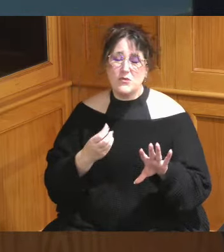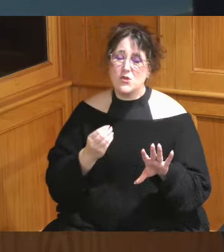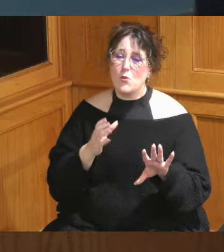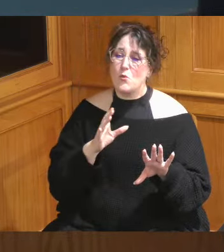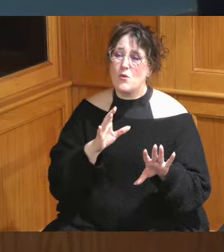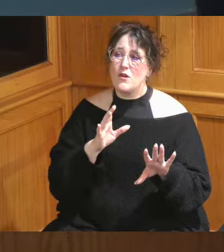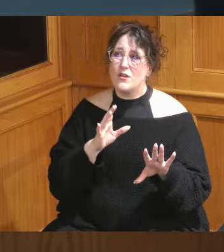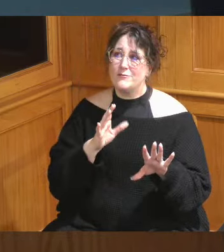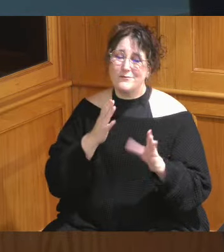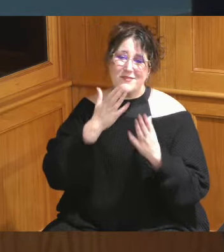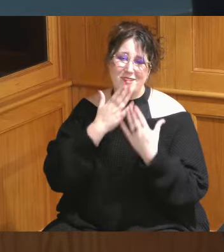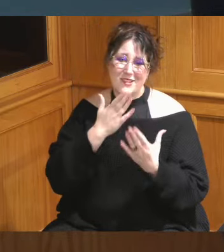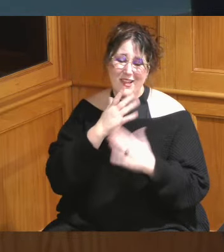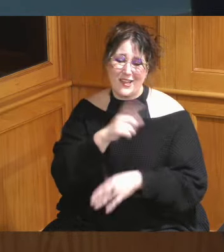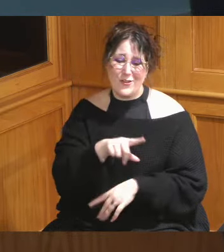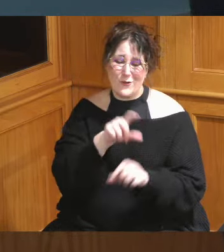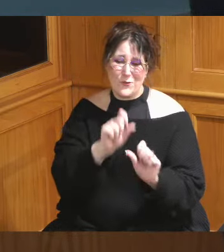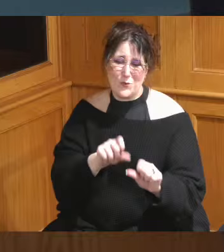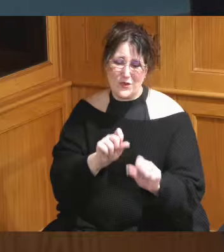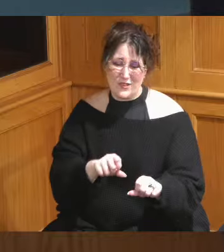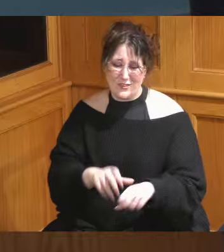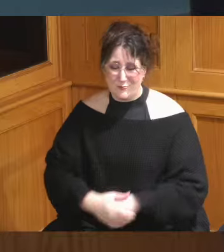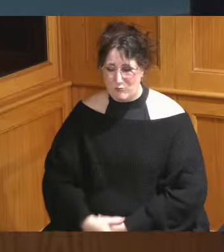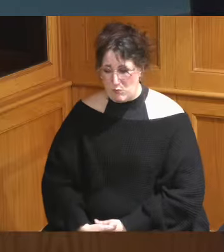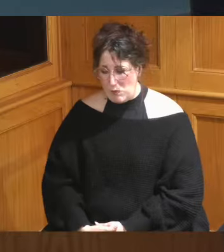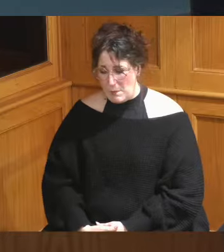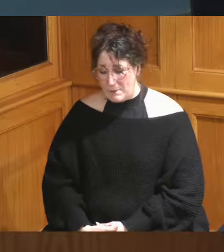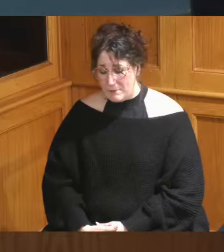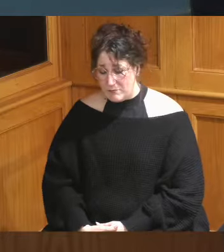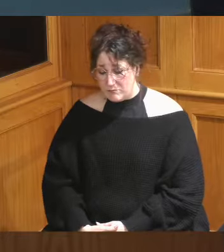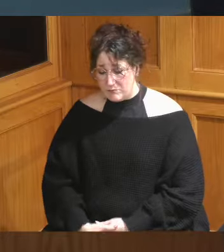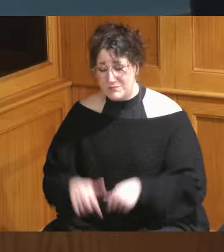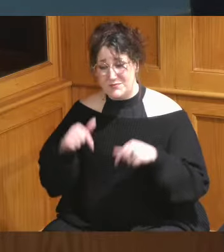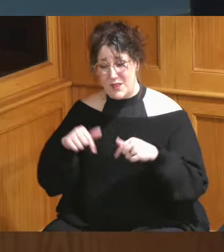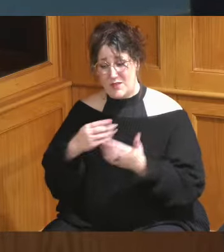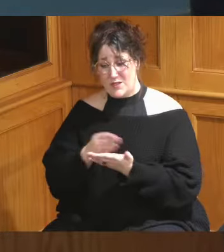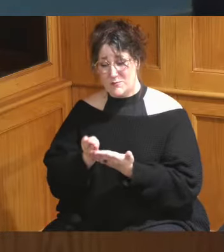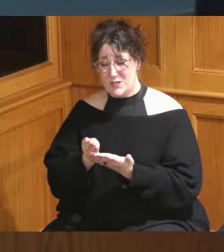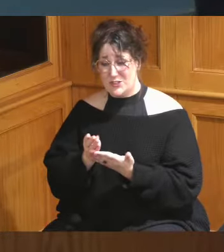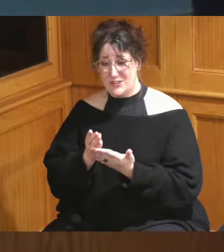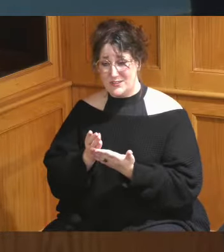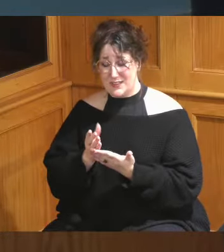I just also want to point out this budget is no different than those in the past where the bulk